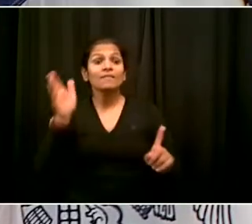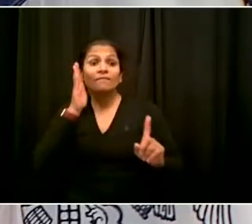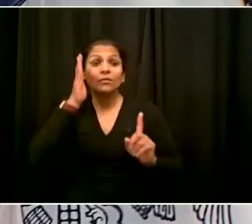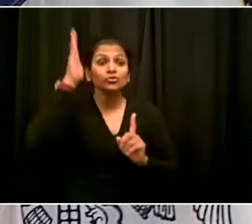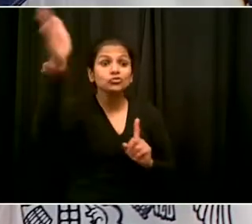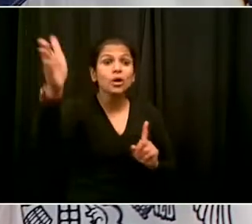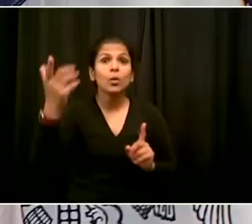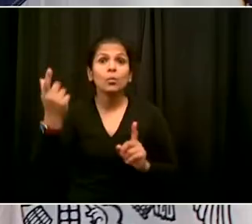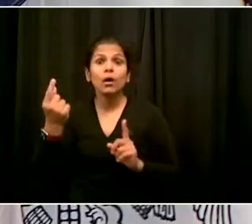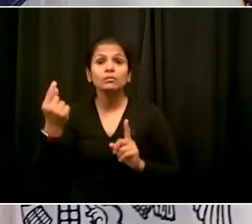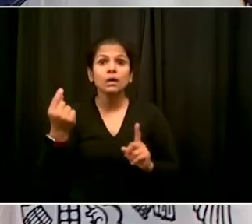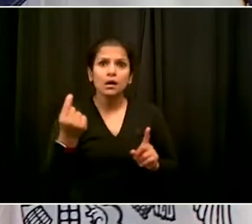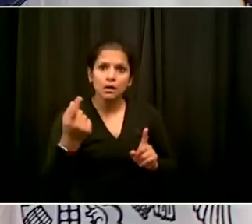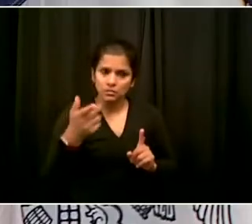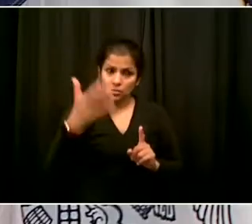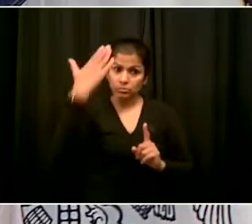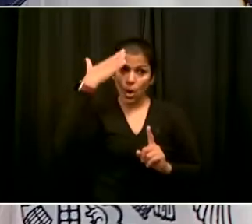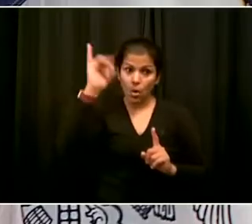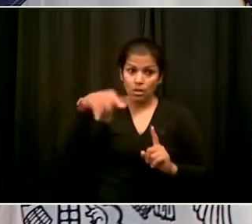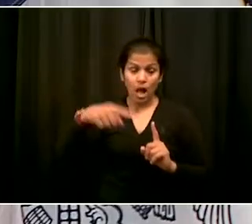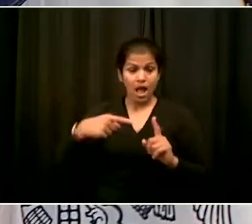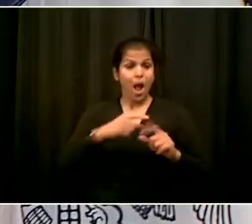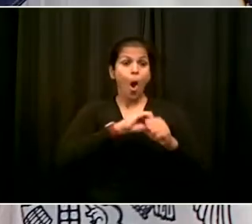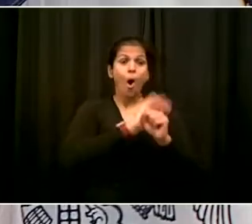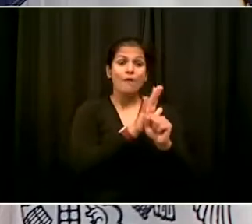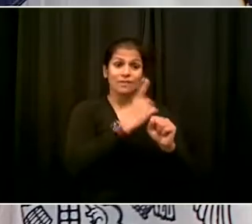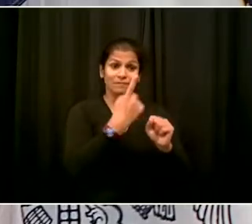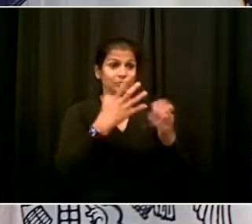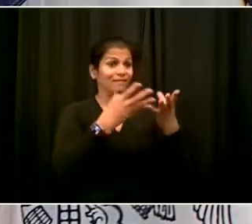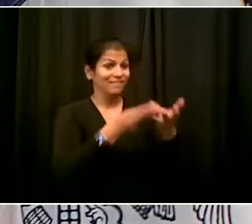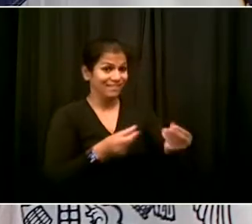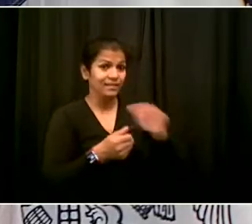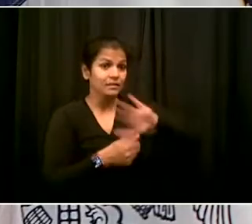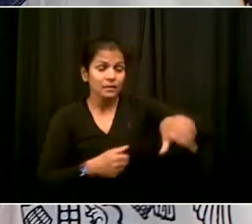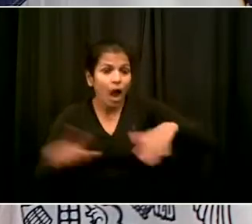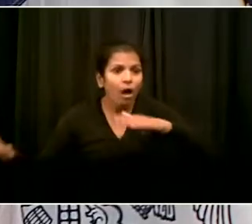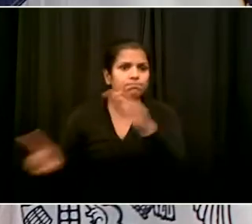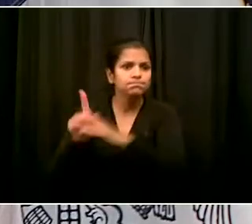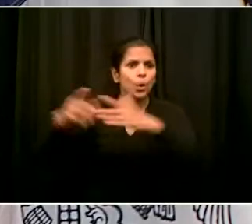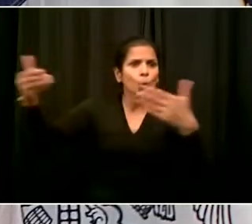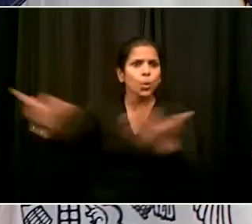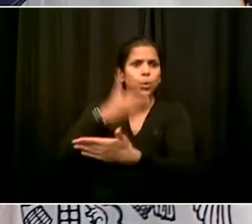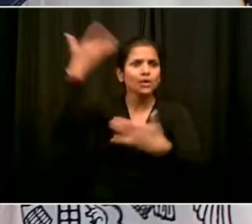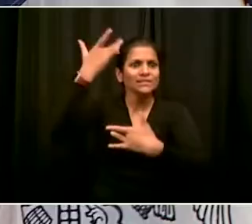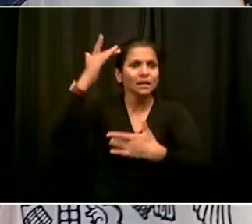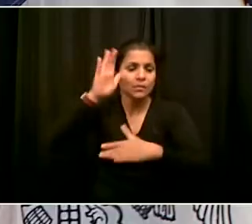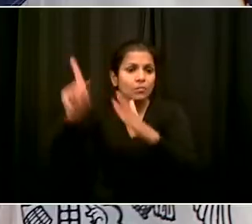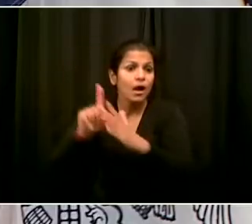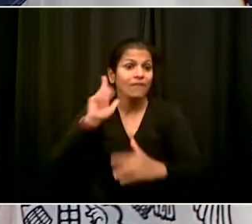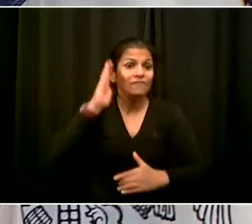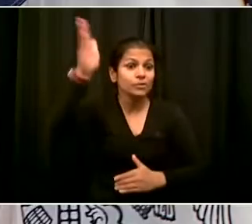THAT IS ALSO THE BEGINNING OF BBILUDIDI ONGUT A ROLE AS THE GLOBAL LEADER IN PUBLIC HEALTH AND A PLACE THAT PEOPLE CAN LOOK